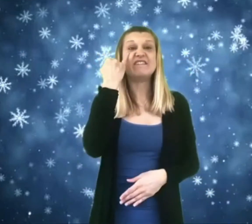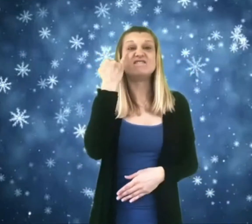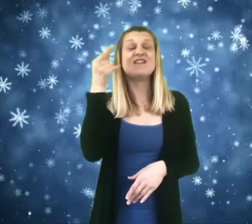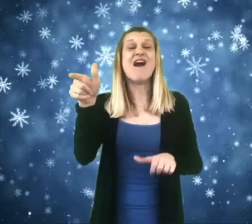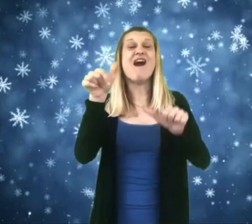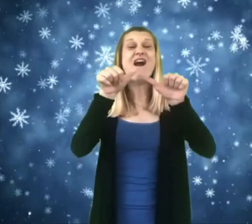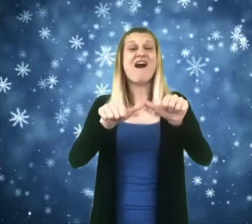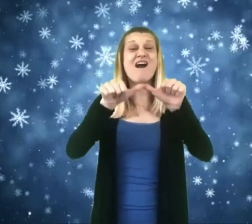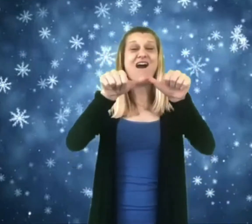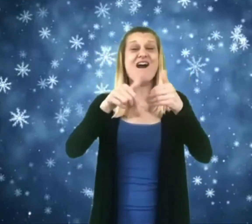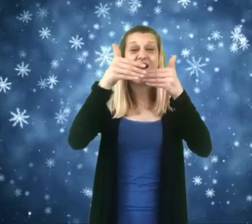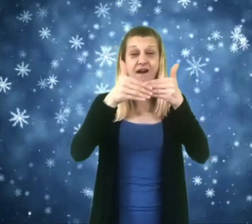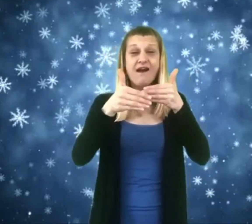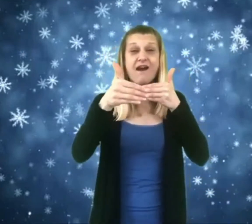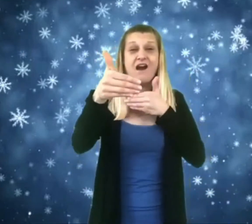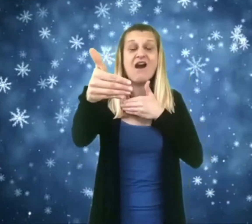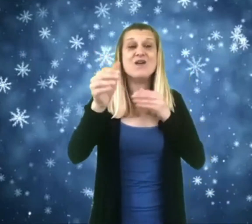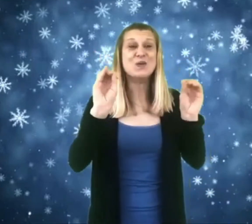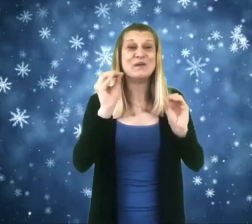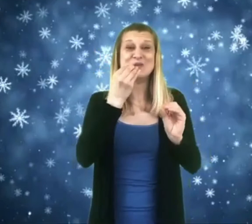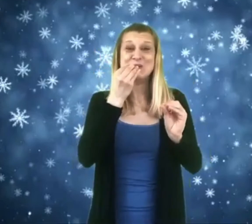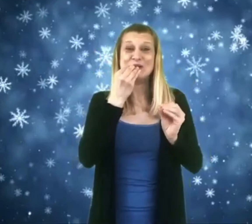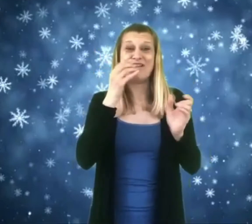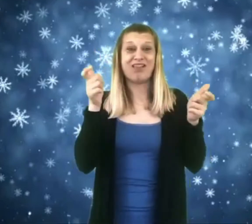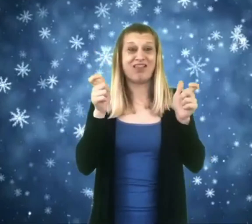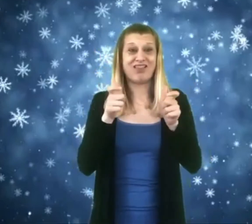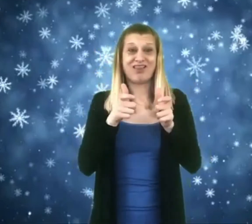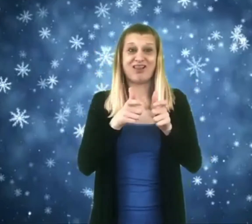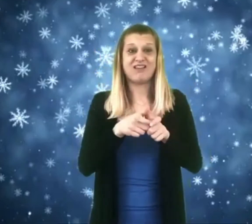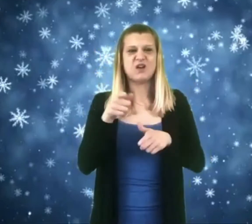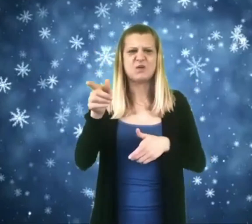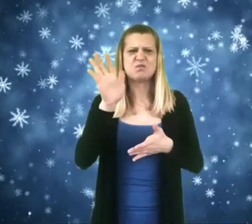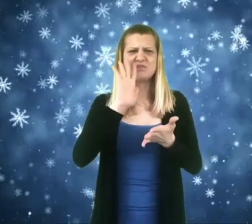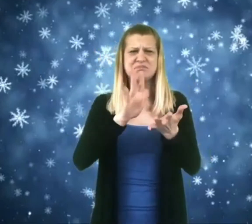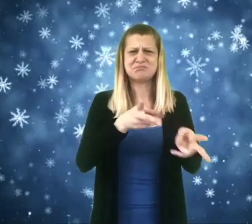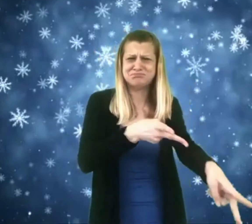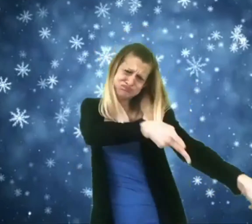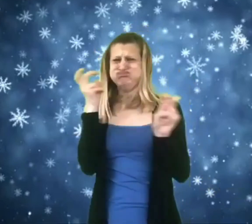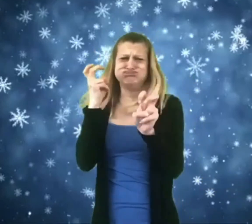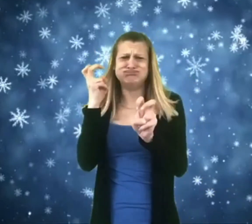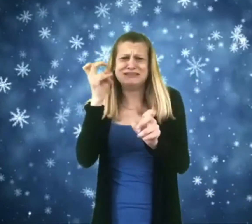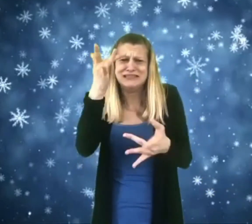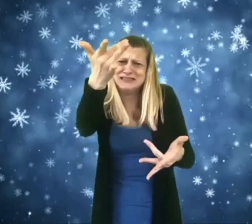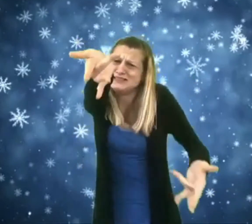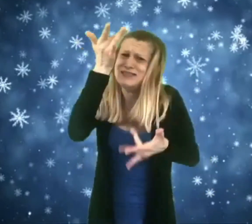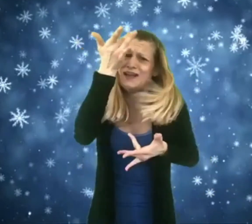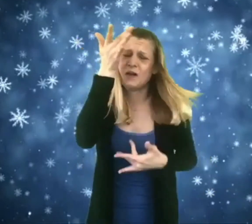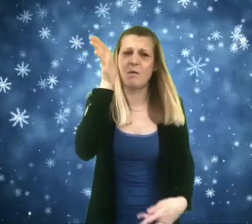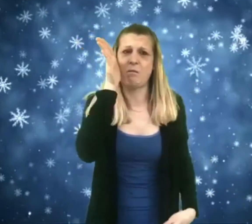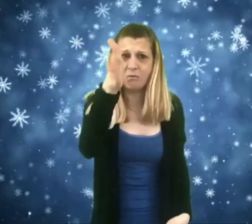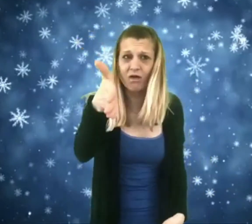It seemed doubtful whether he could go on much longer like this without becoming dangerously ill.